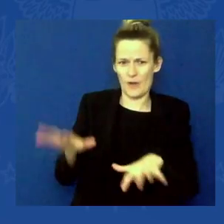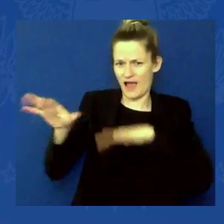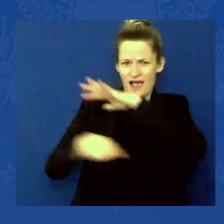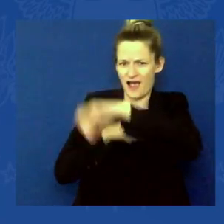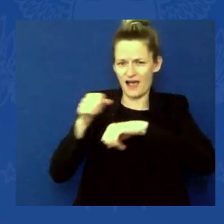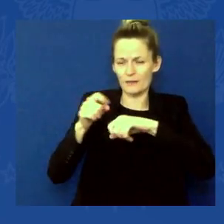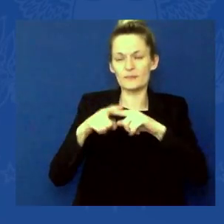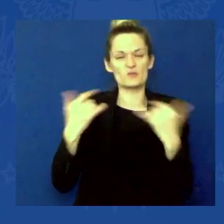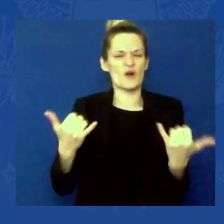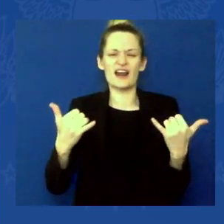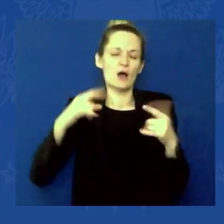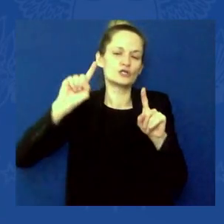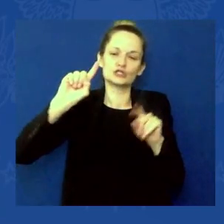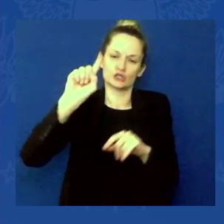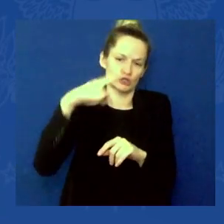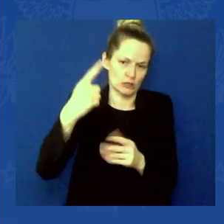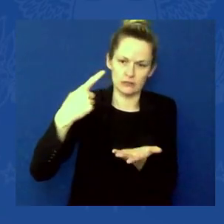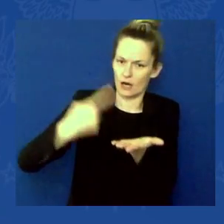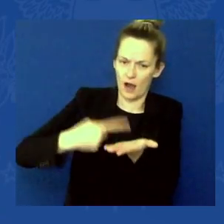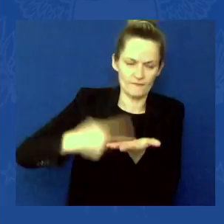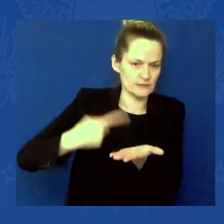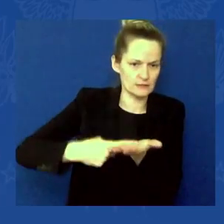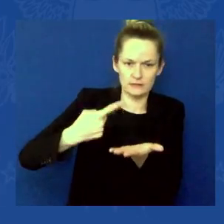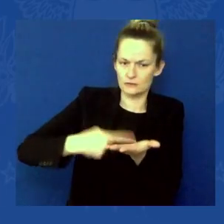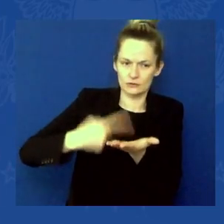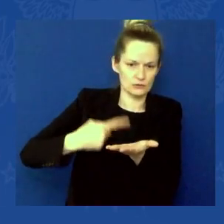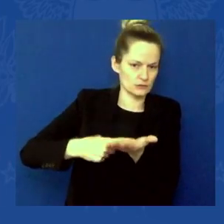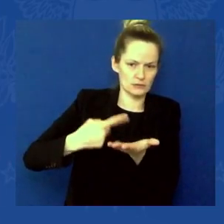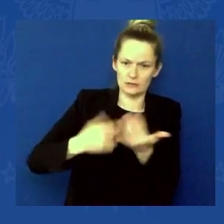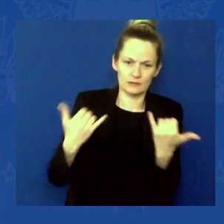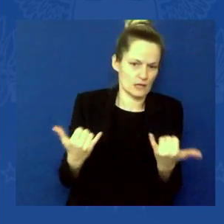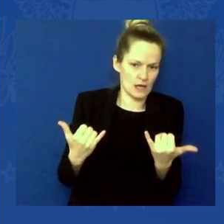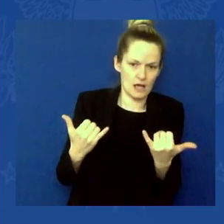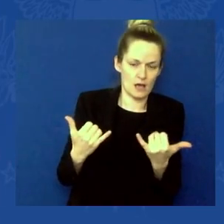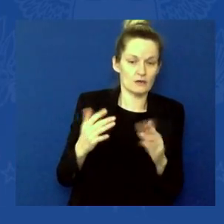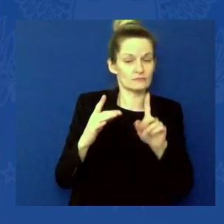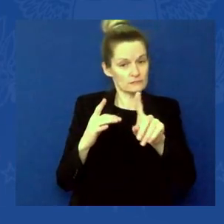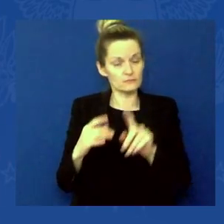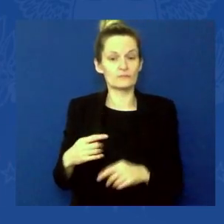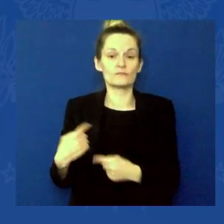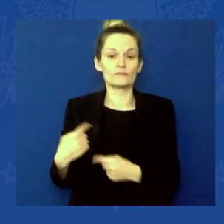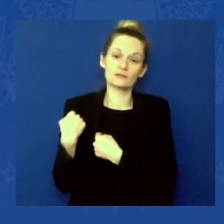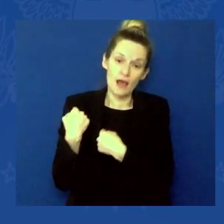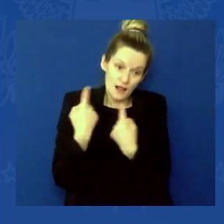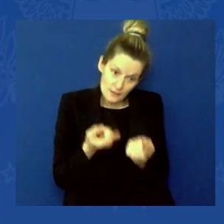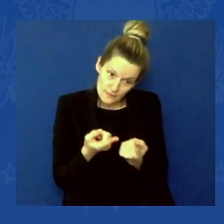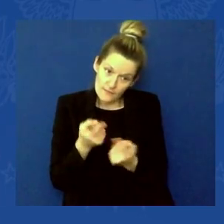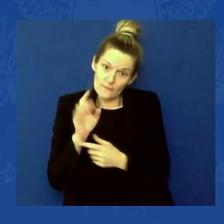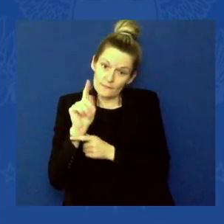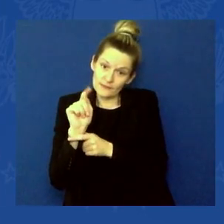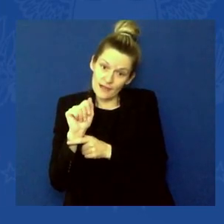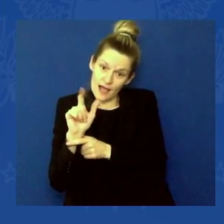And so, so far, the Taliban has not taken action against U.S. forces.